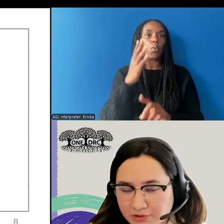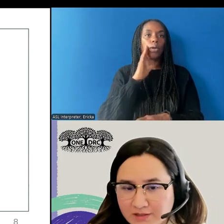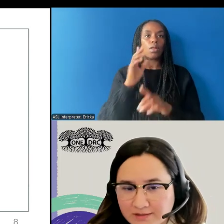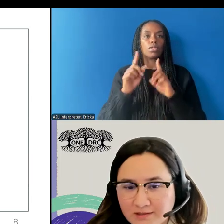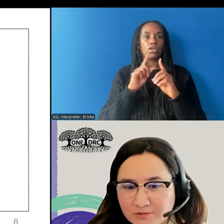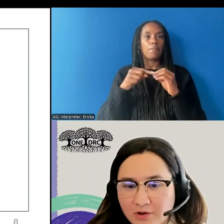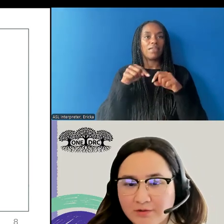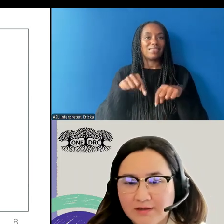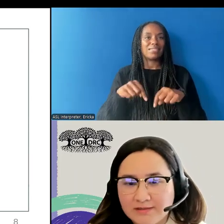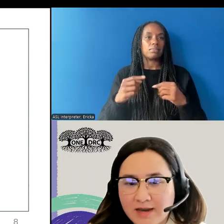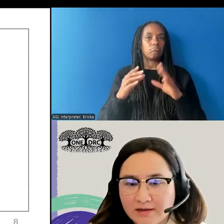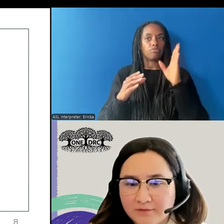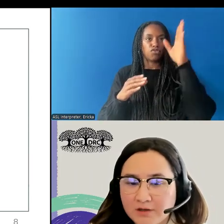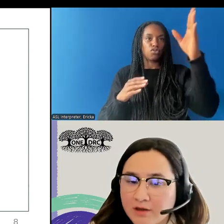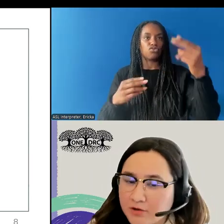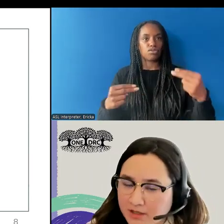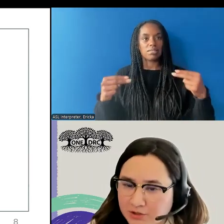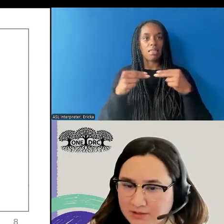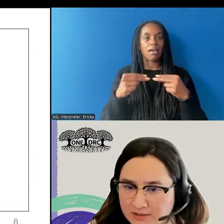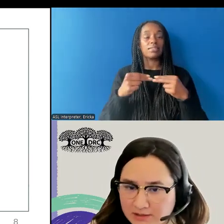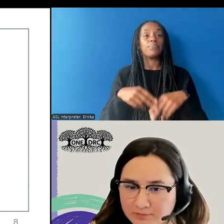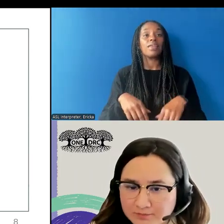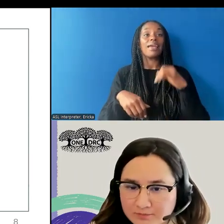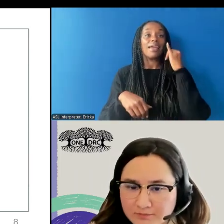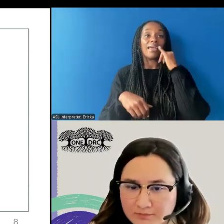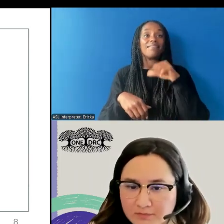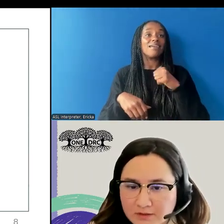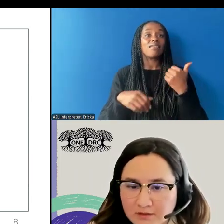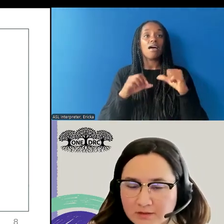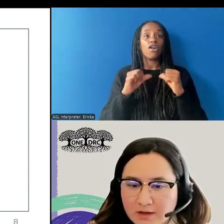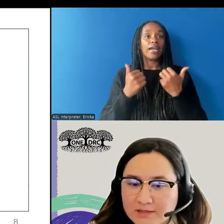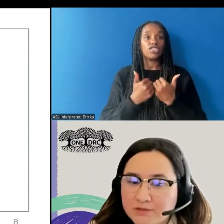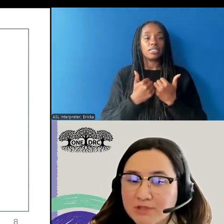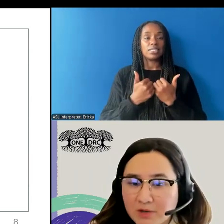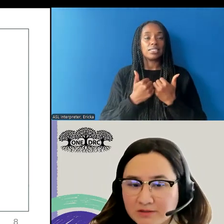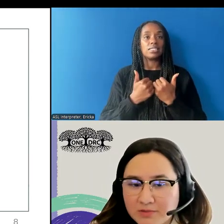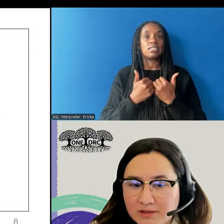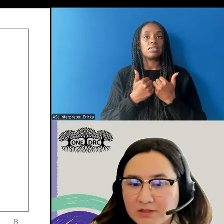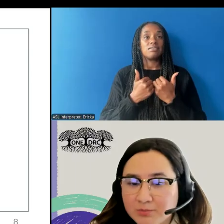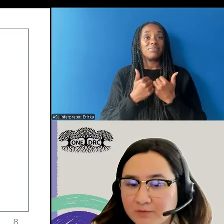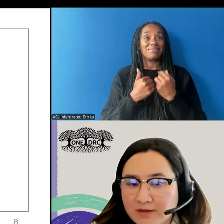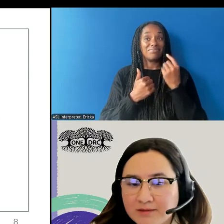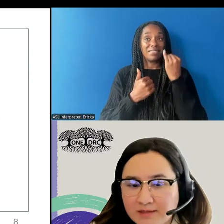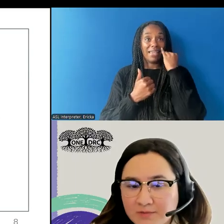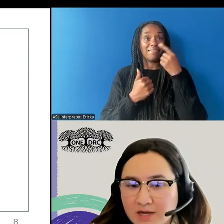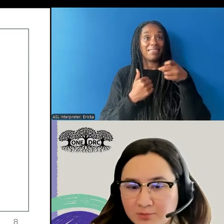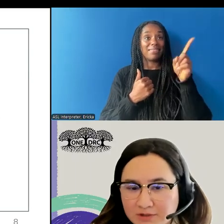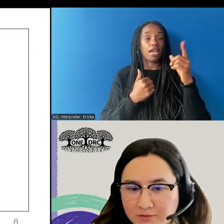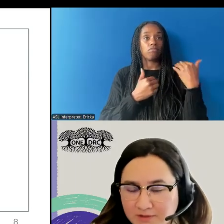slides as well, is that if another agency has a responsibility to provide the same type of service